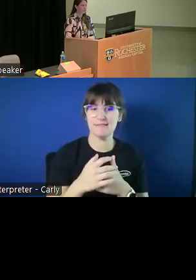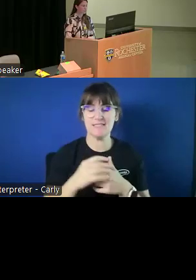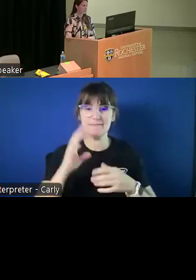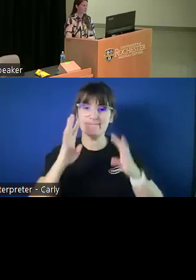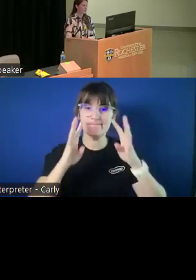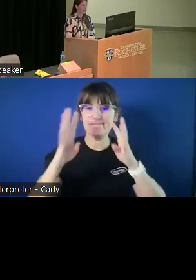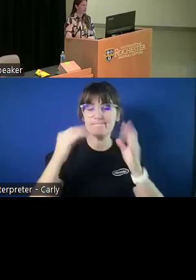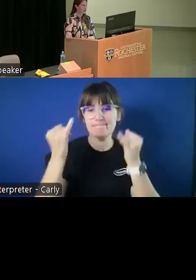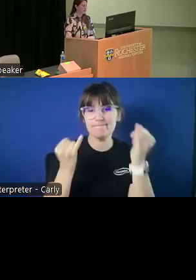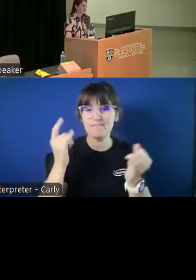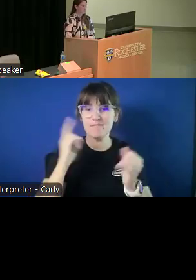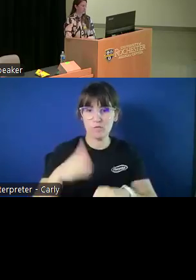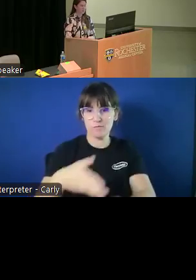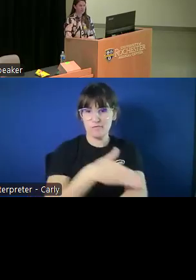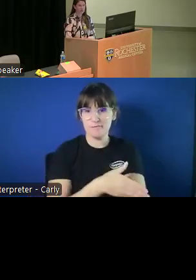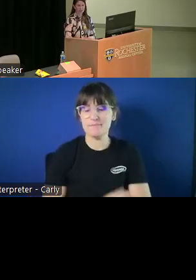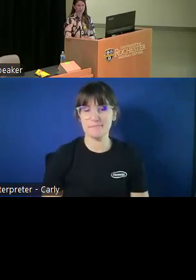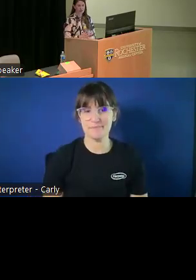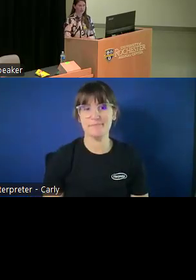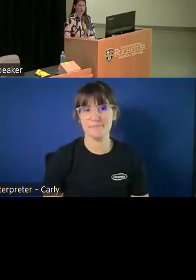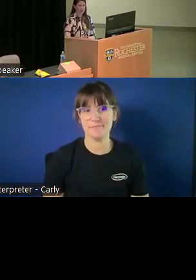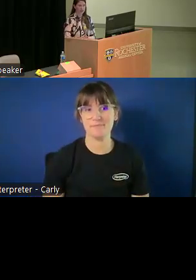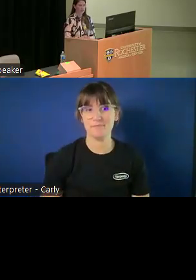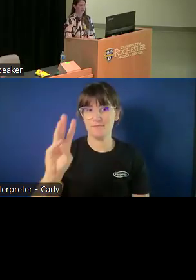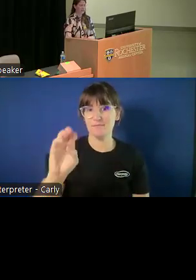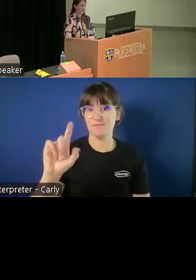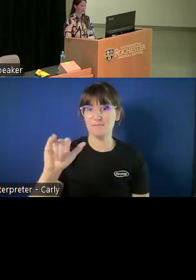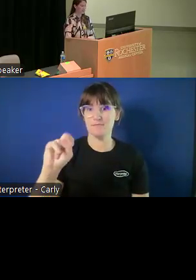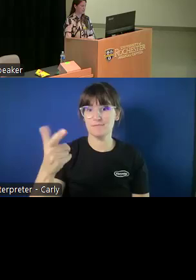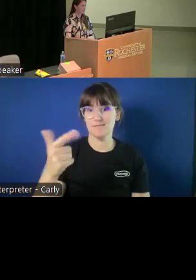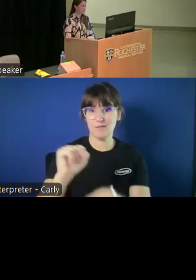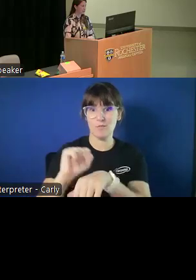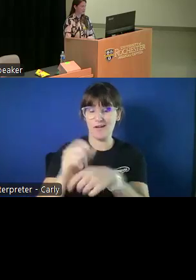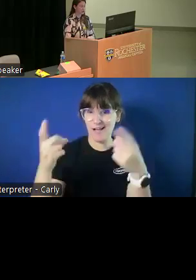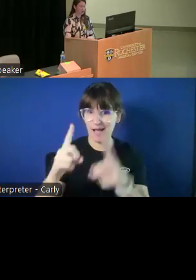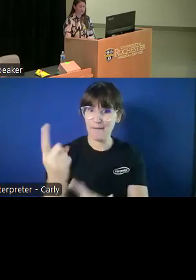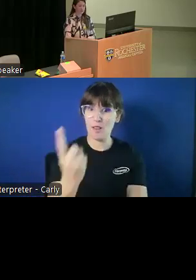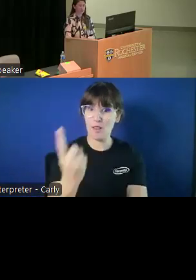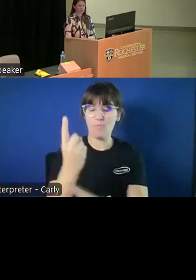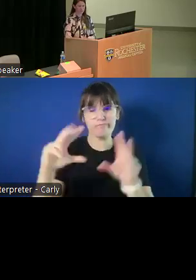improvement um well-being work is certainly not done in isolation uh and there's so many people